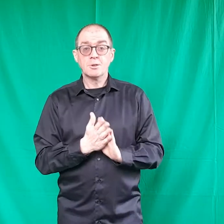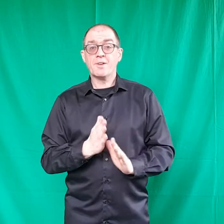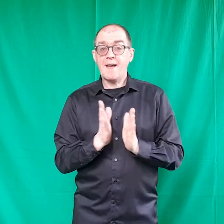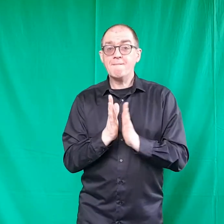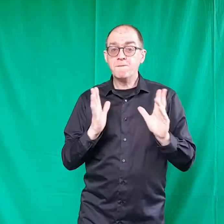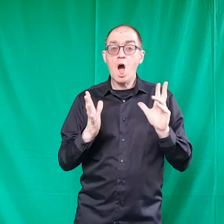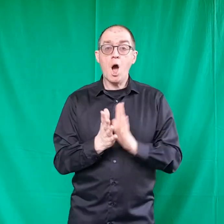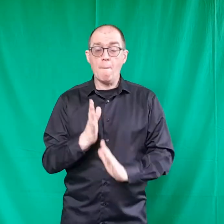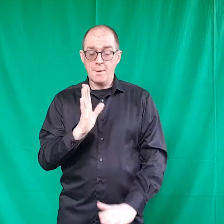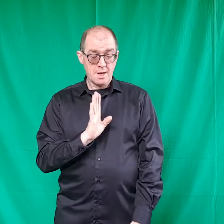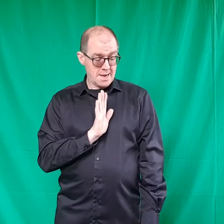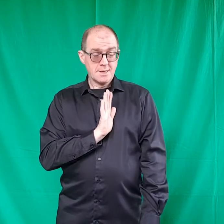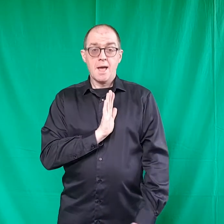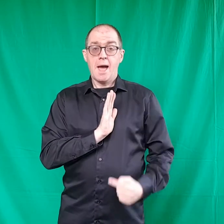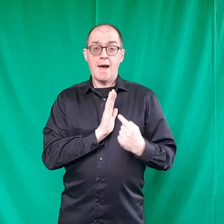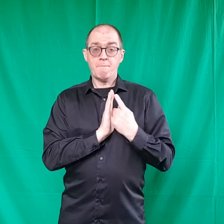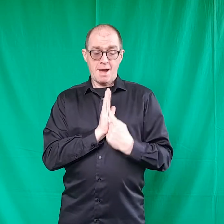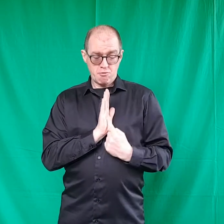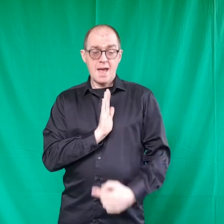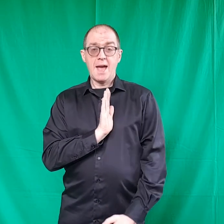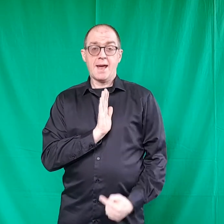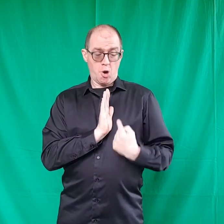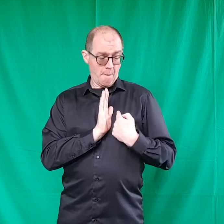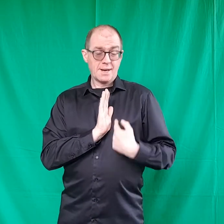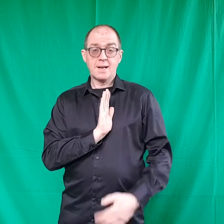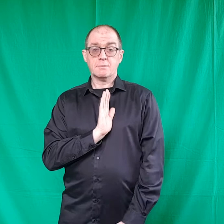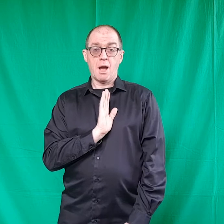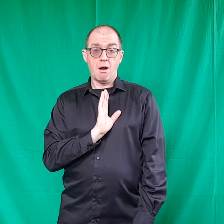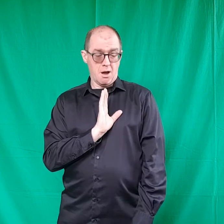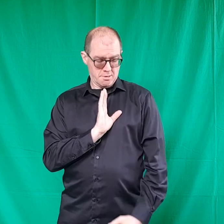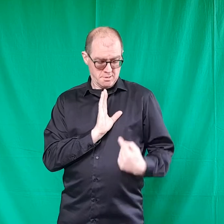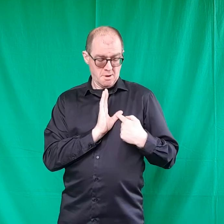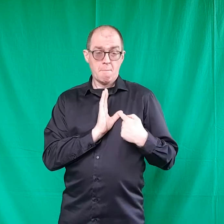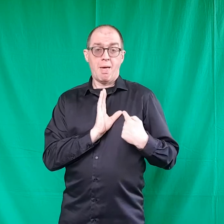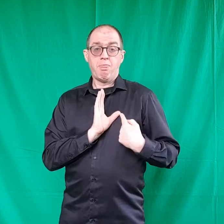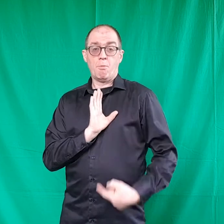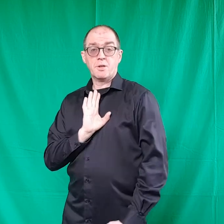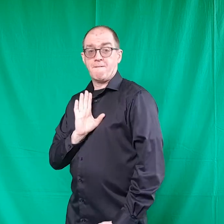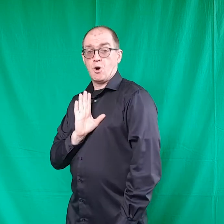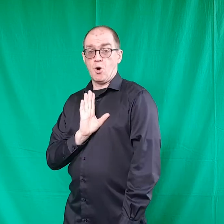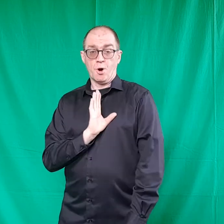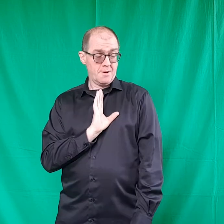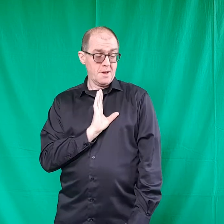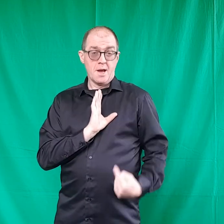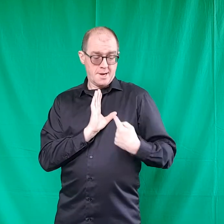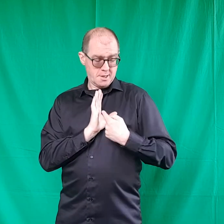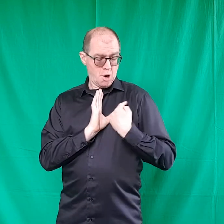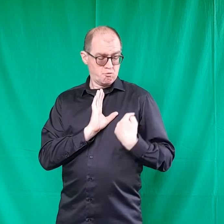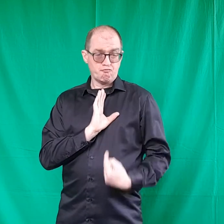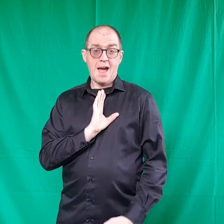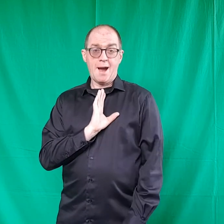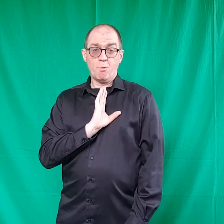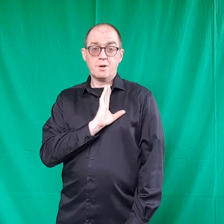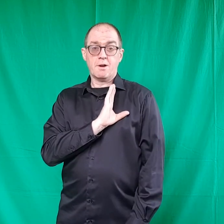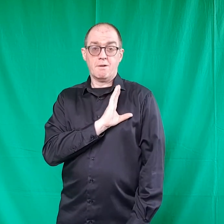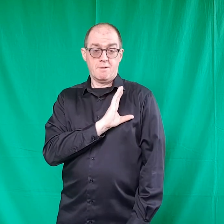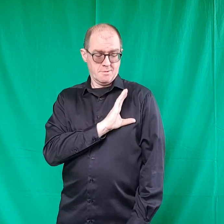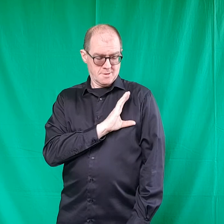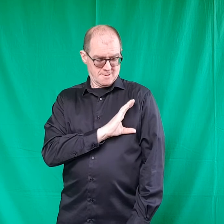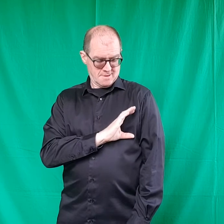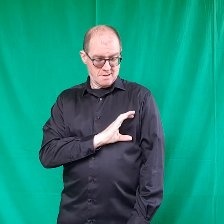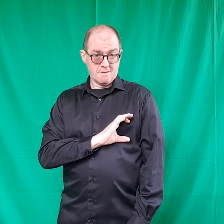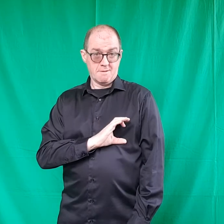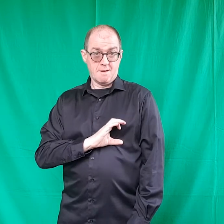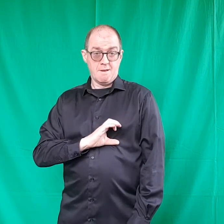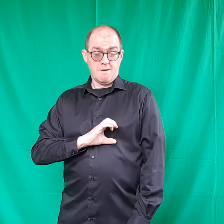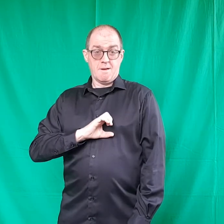For the sign for 'hope', I have my right hand up against my heart. My thumb is forward and it goes round.